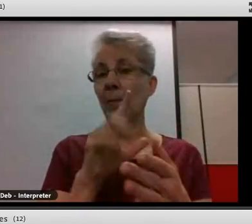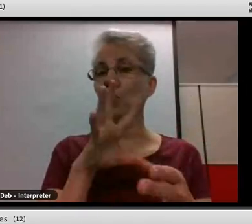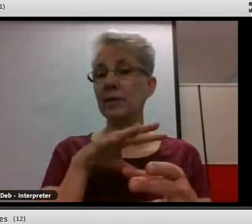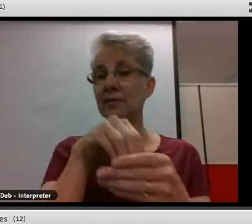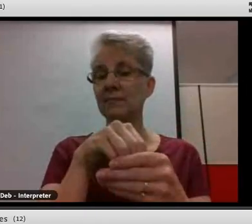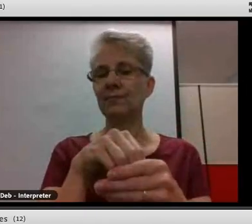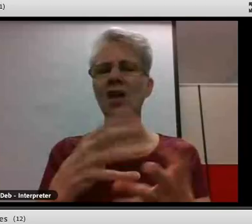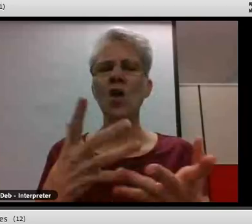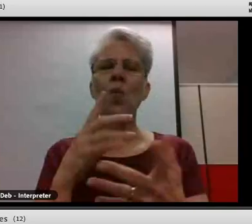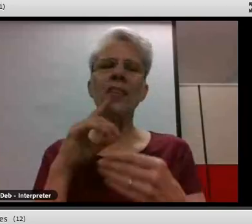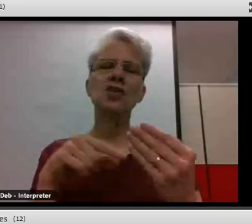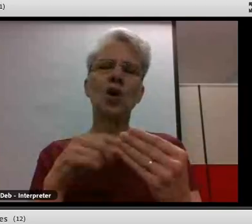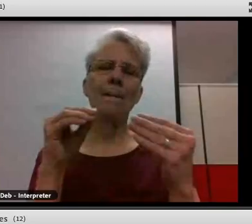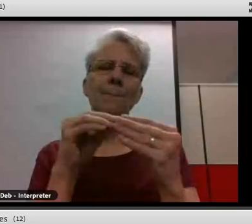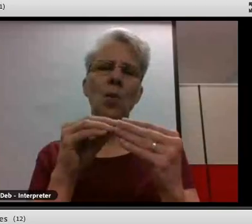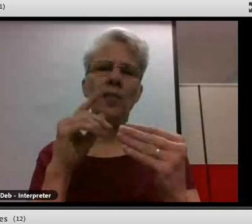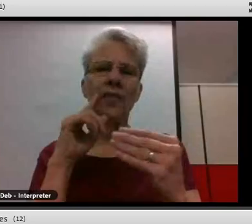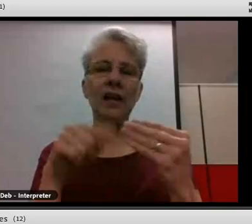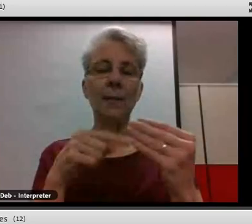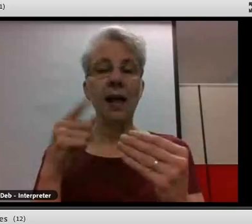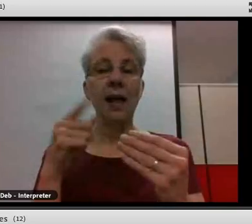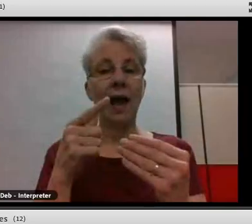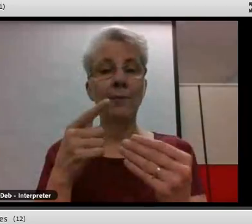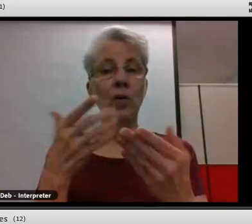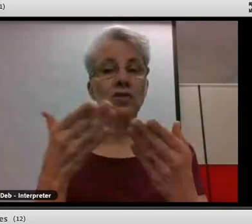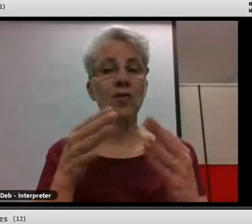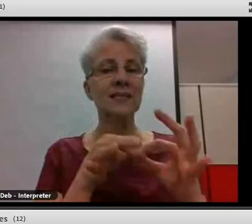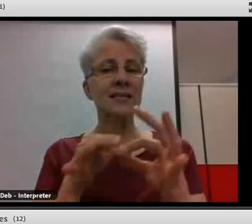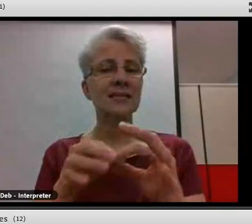and we'll talk a little bit more about that in a minute.